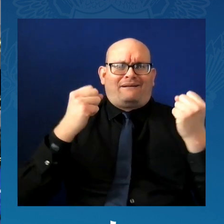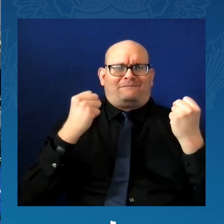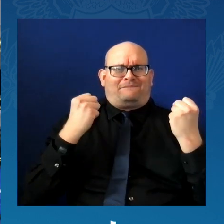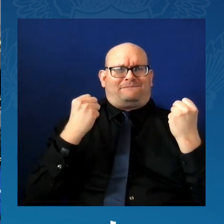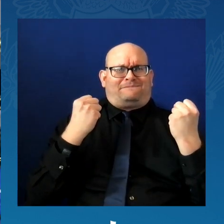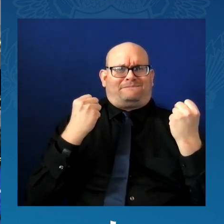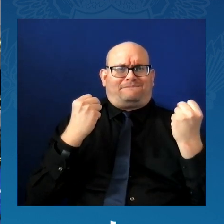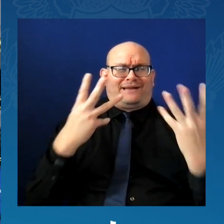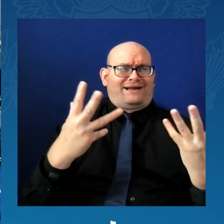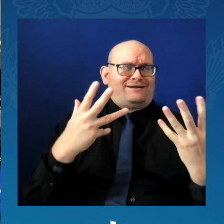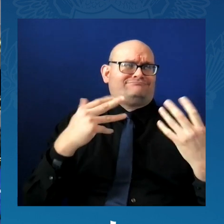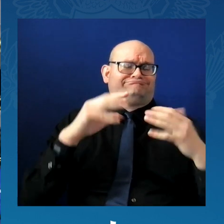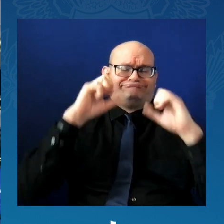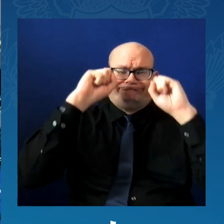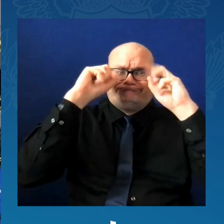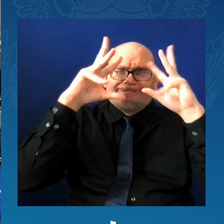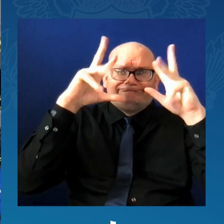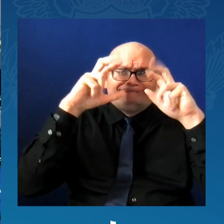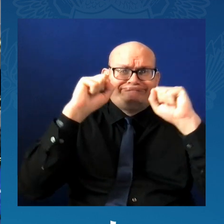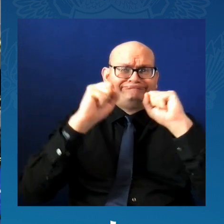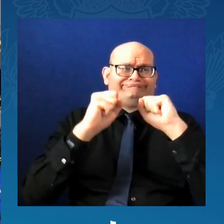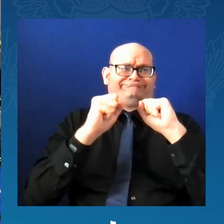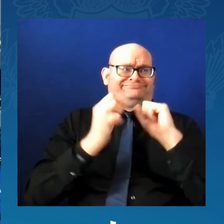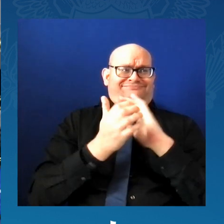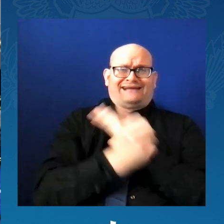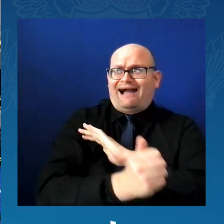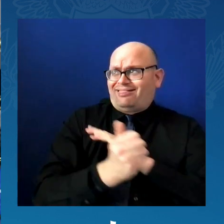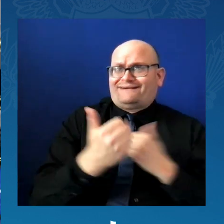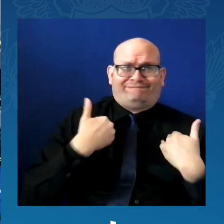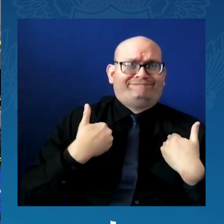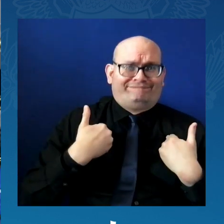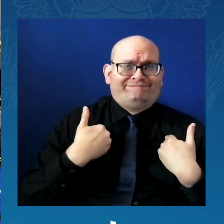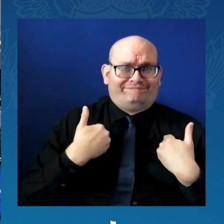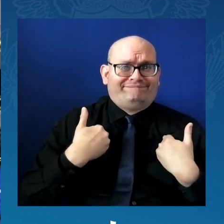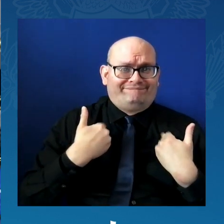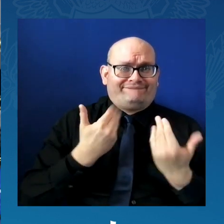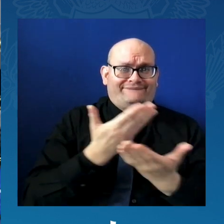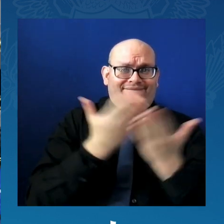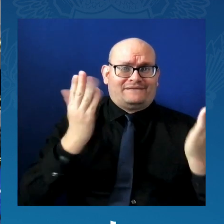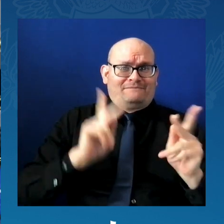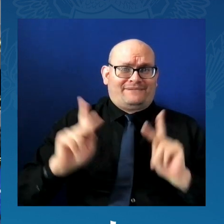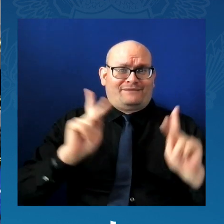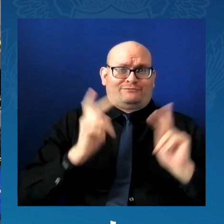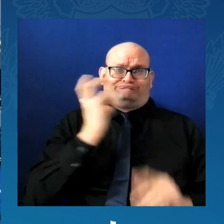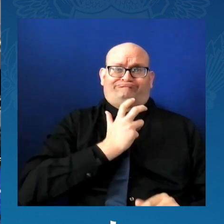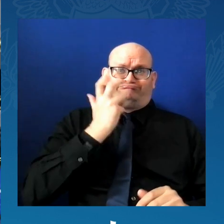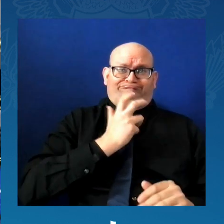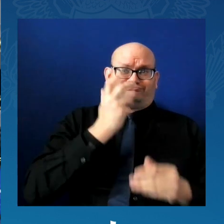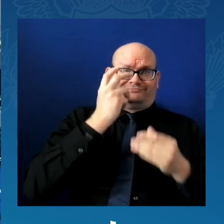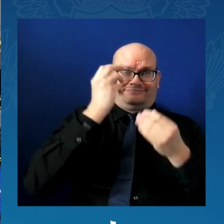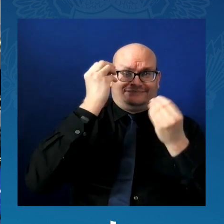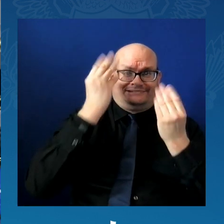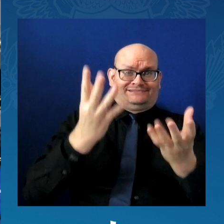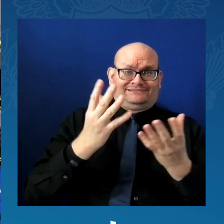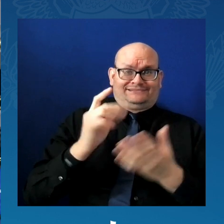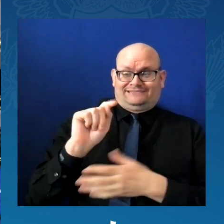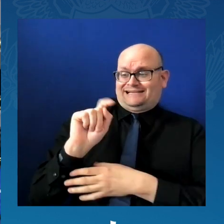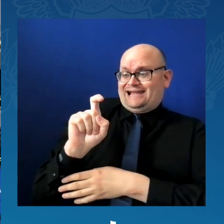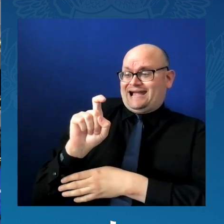added bonus of diversity. Let me tell you about Xavier. Z is a manufacturing engineer at SJS.